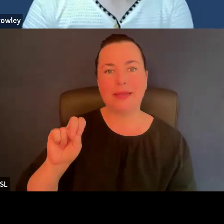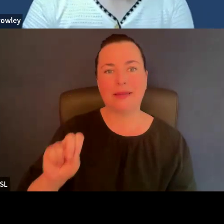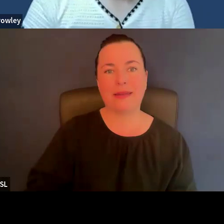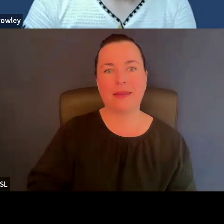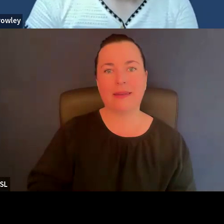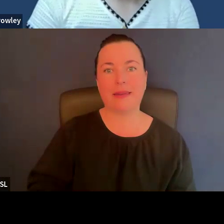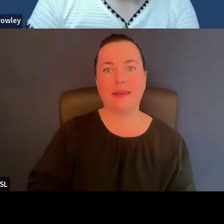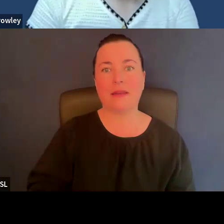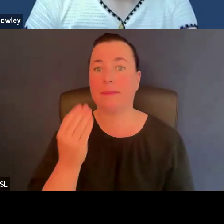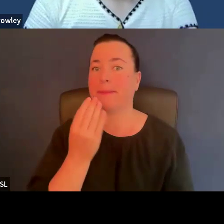And you're on mute, Damian.